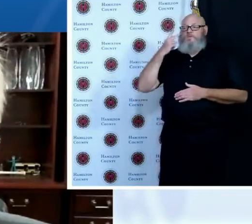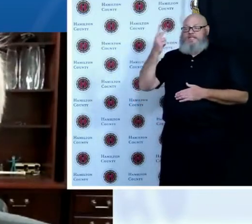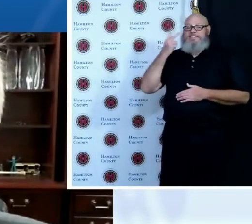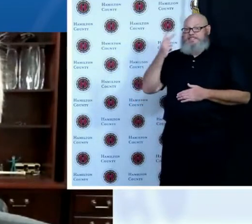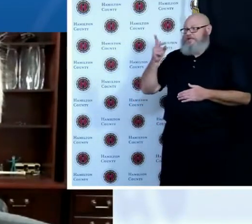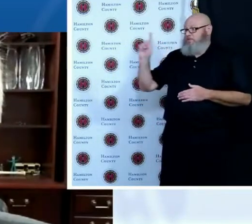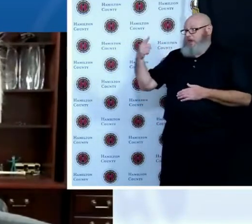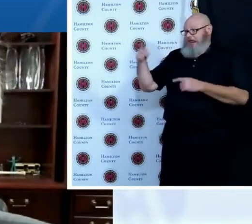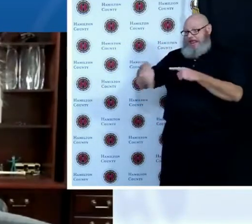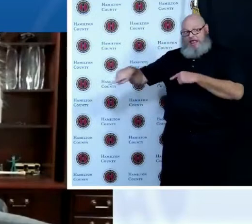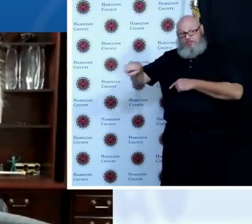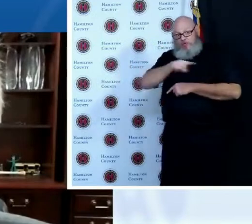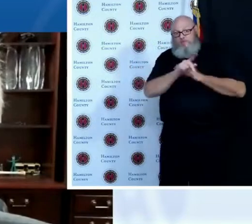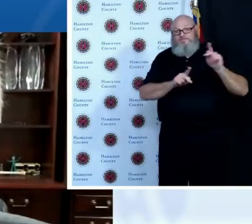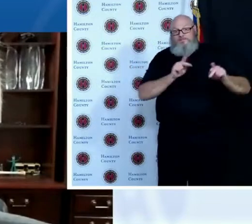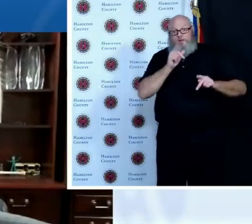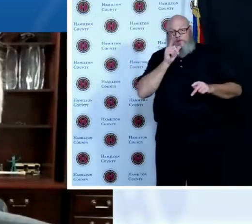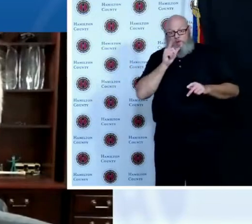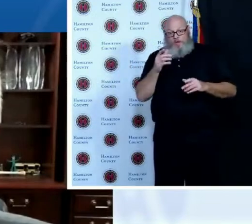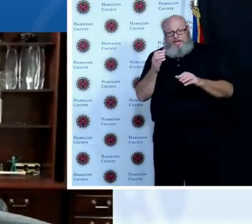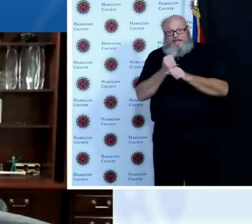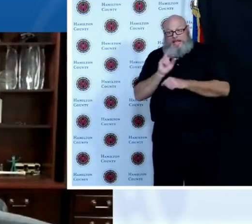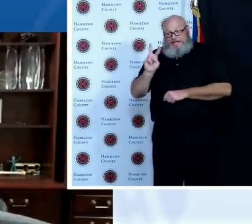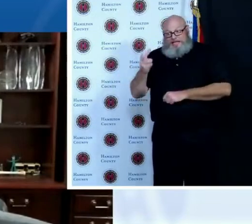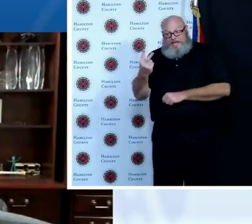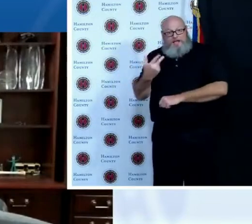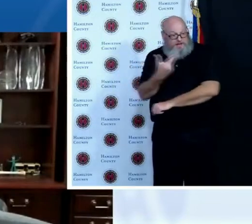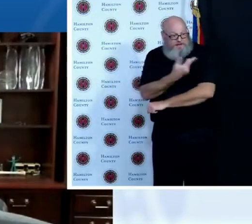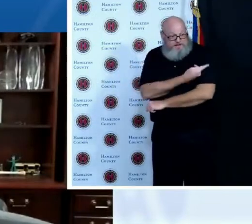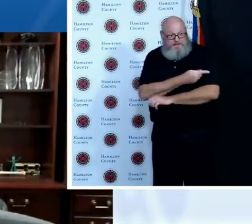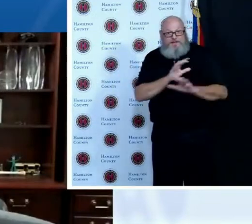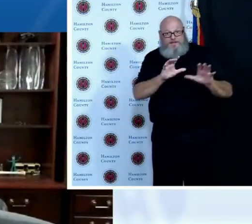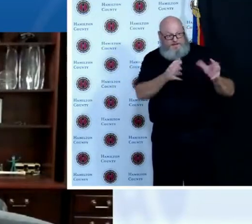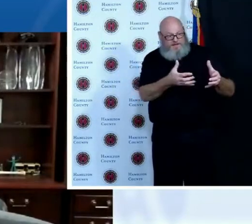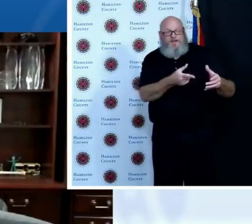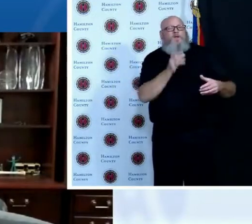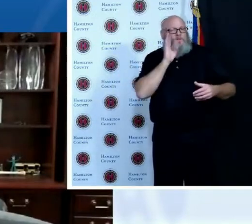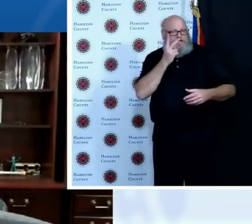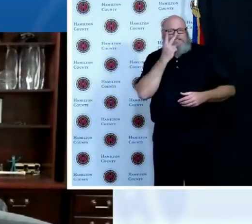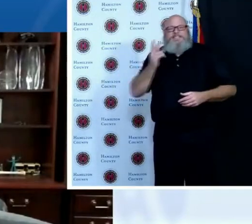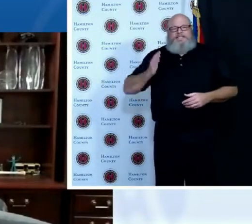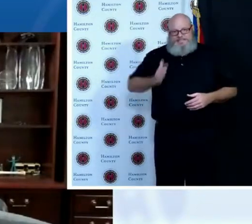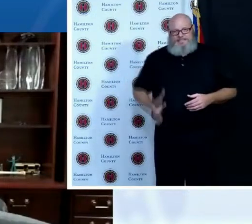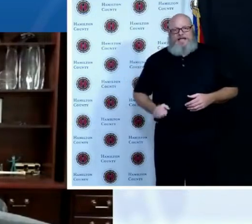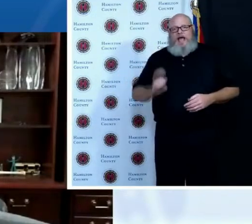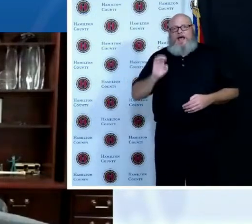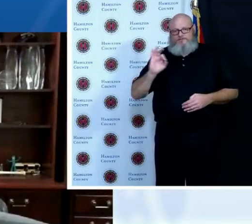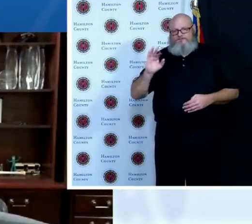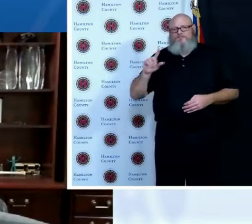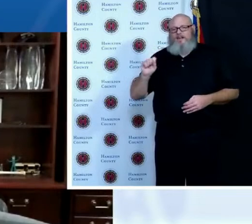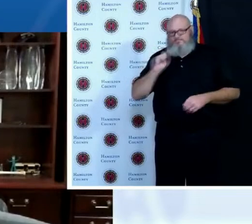had really it's gone remarkably well and smoothly as you probably know as well is that Ohio it was